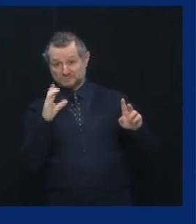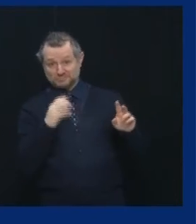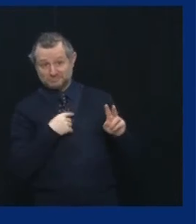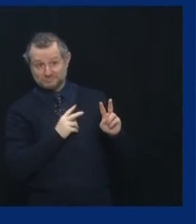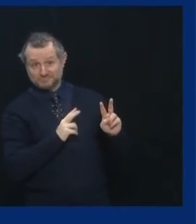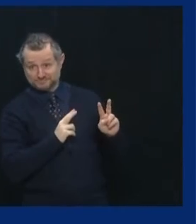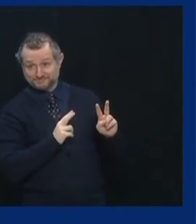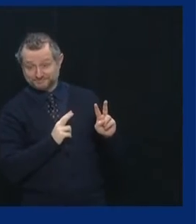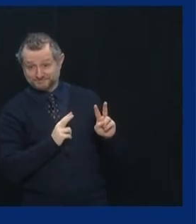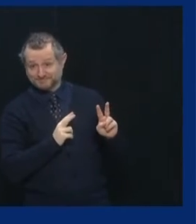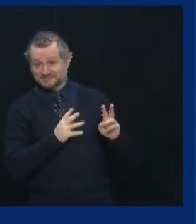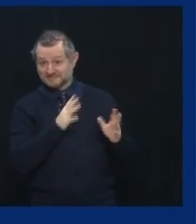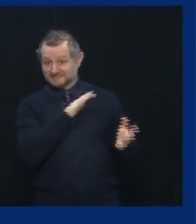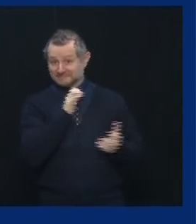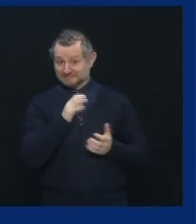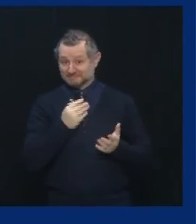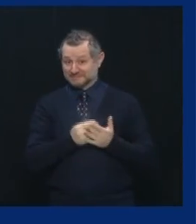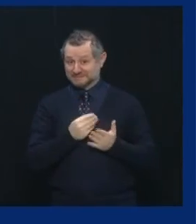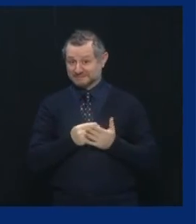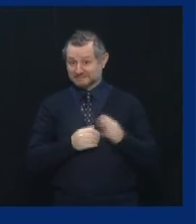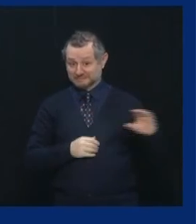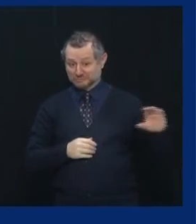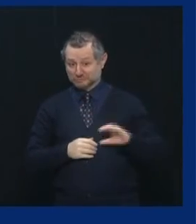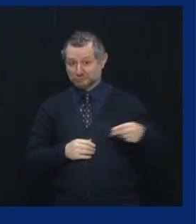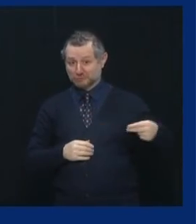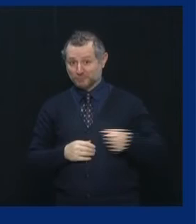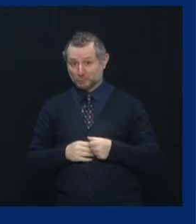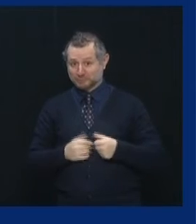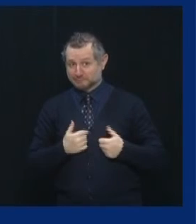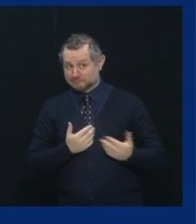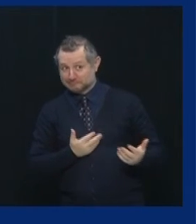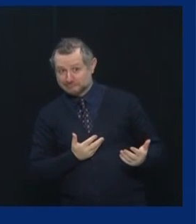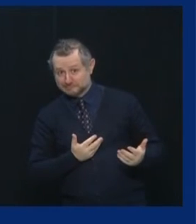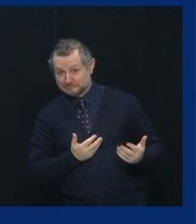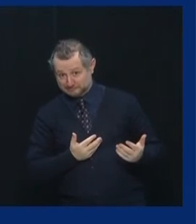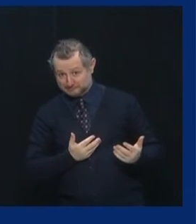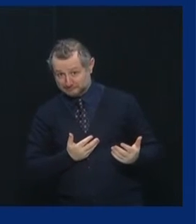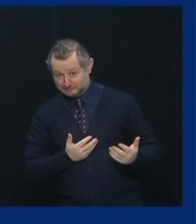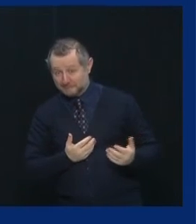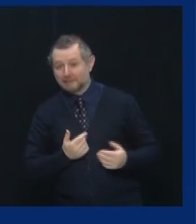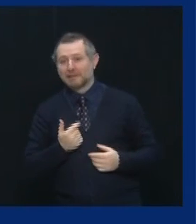YES.